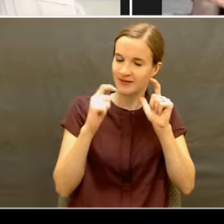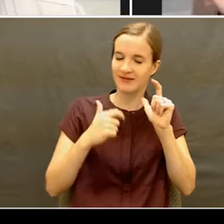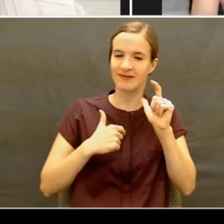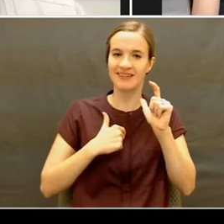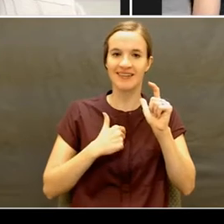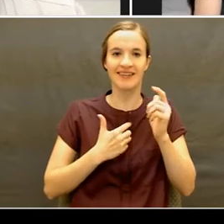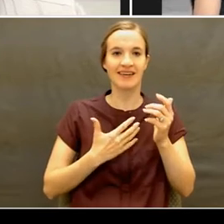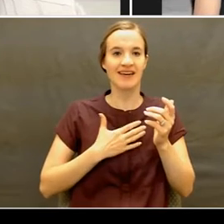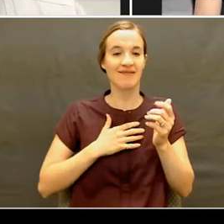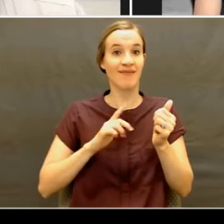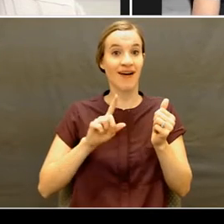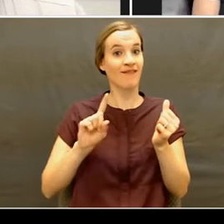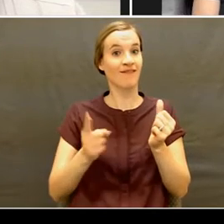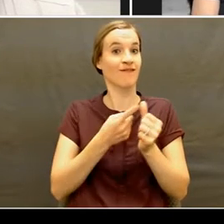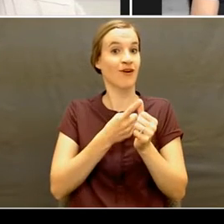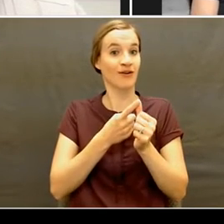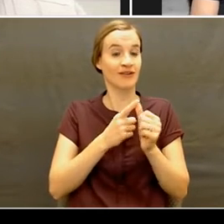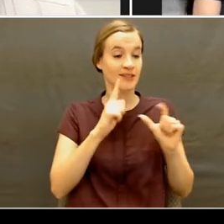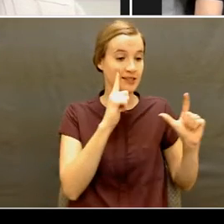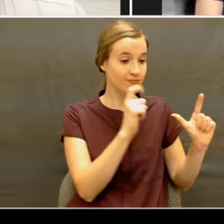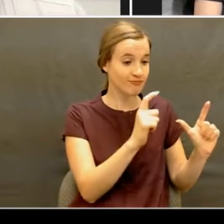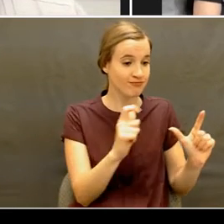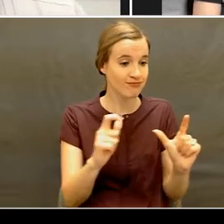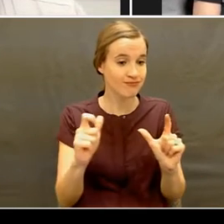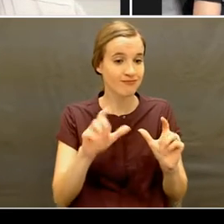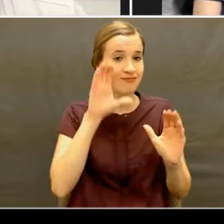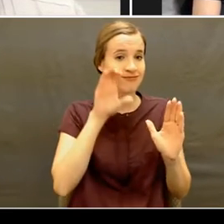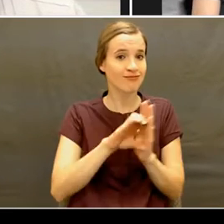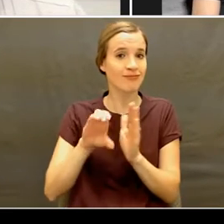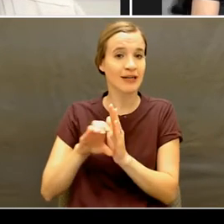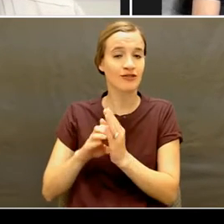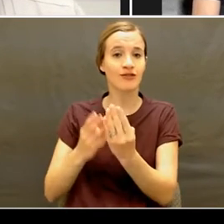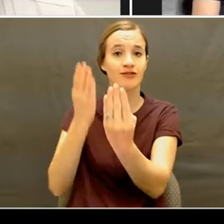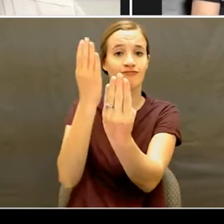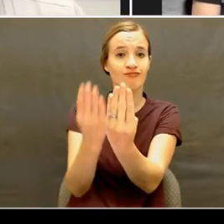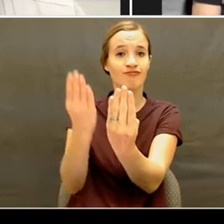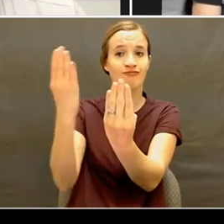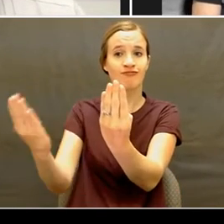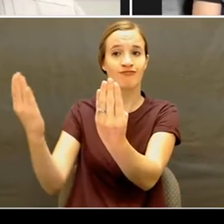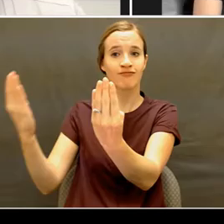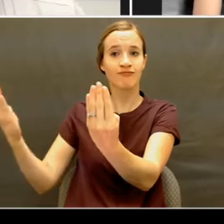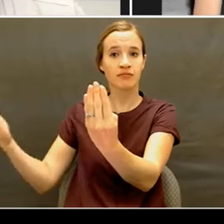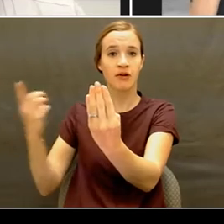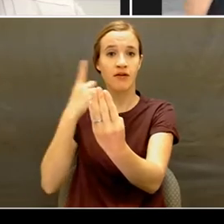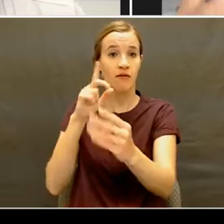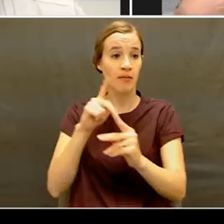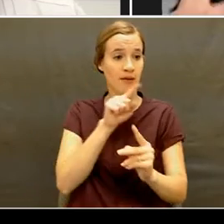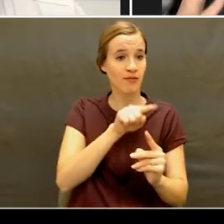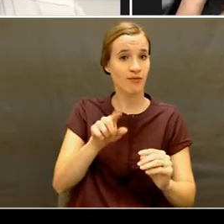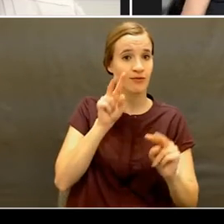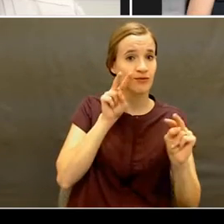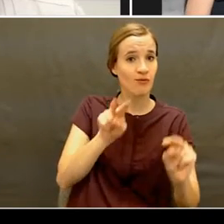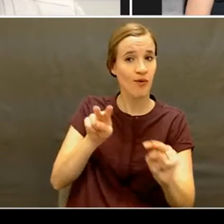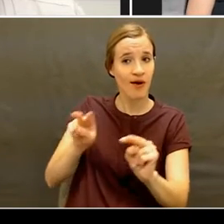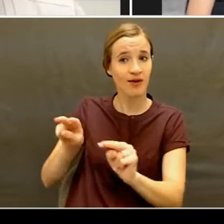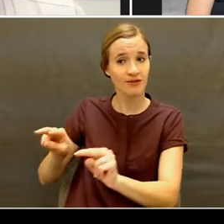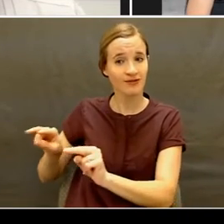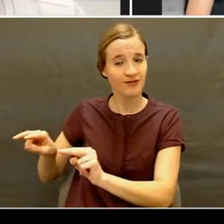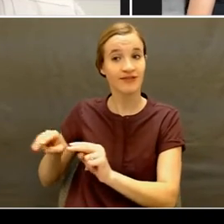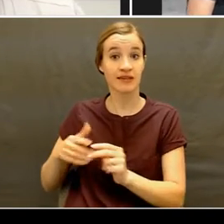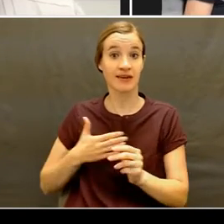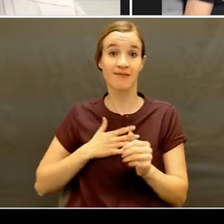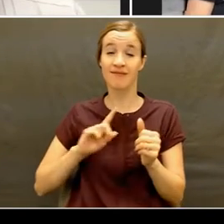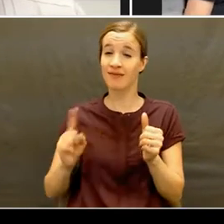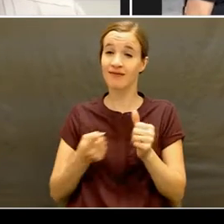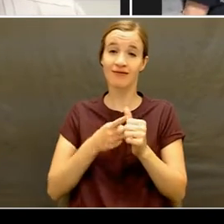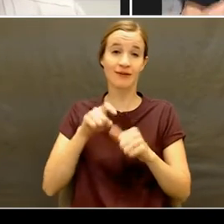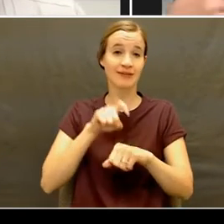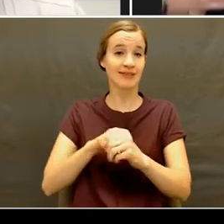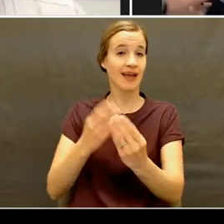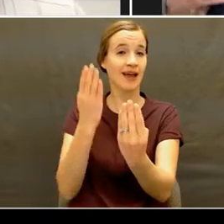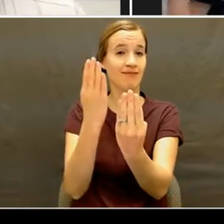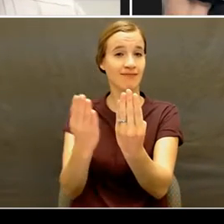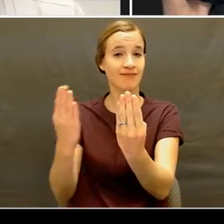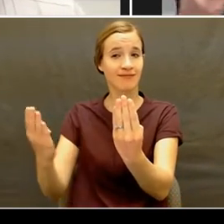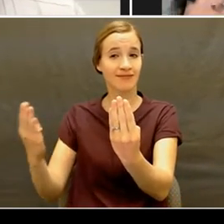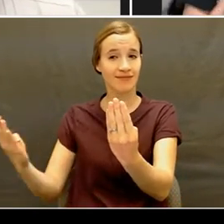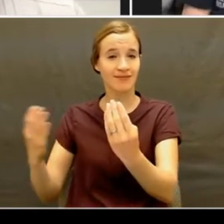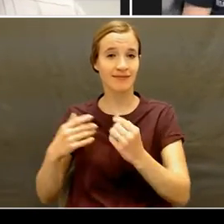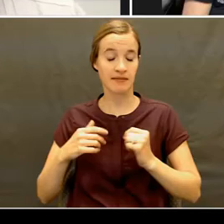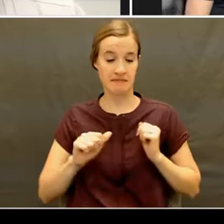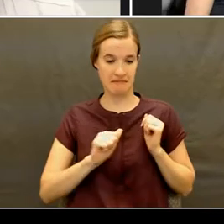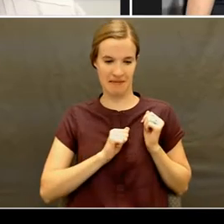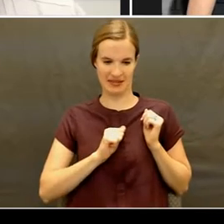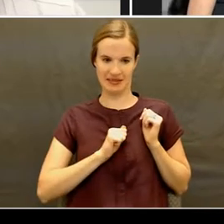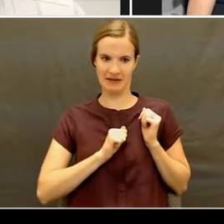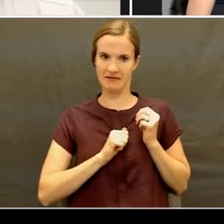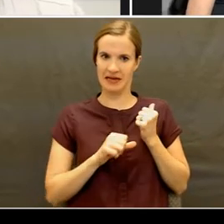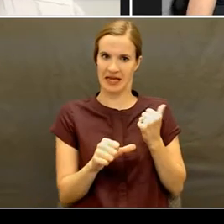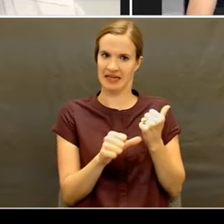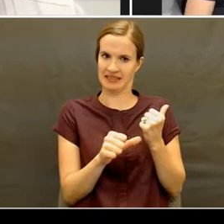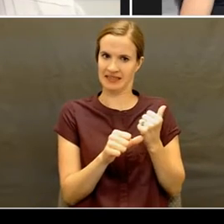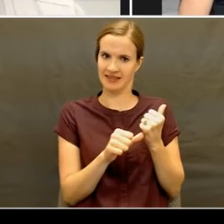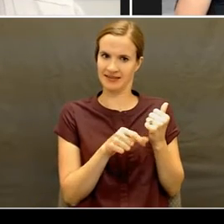my first exhibit was actually a client when I was attendant. She was a chemical sensitivities, and